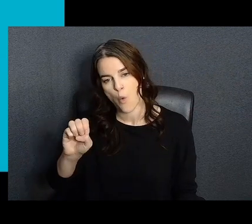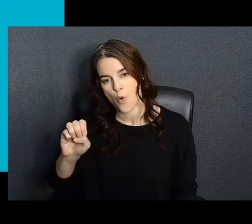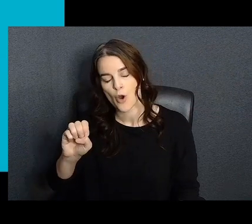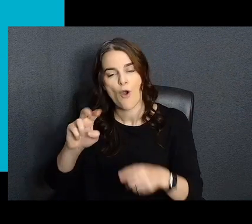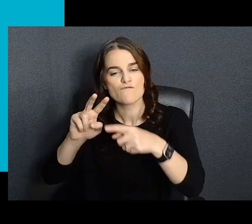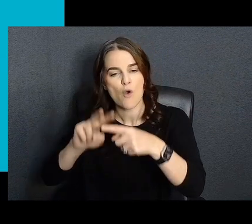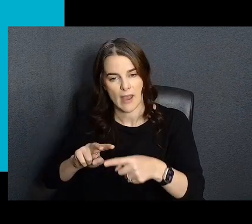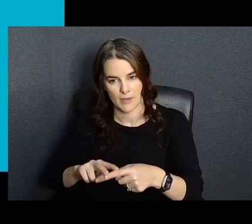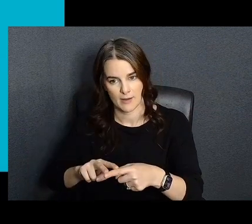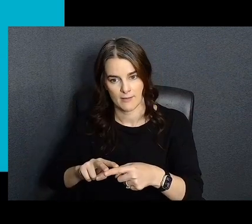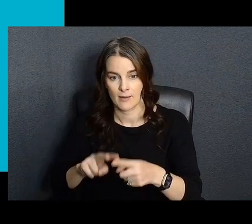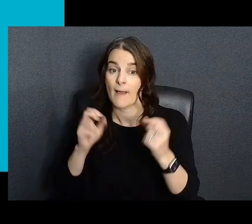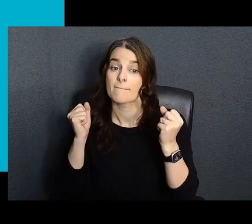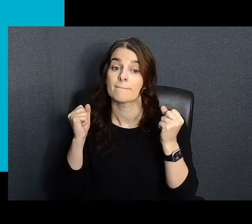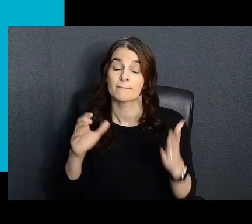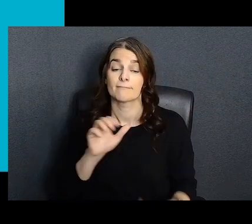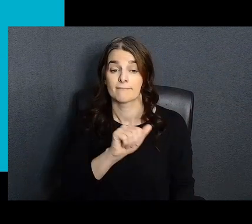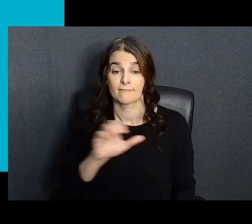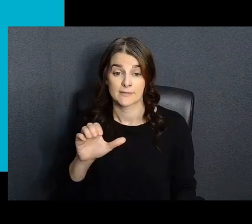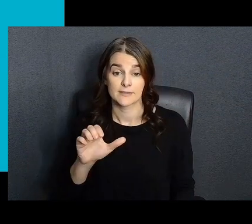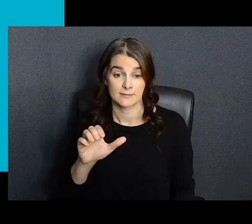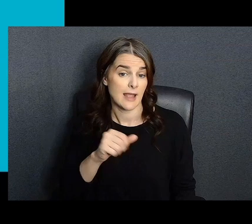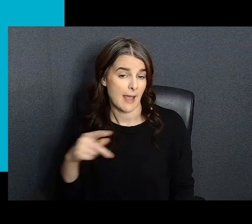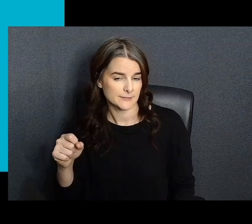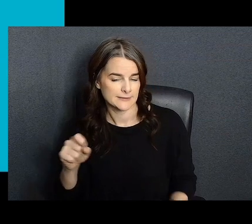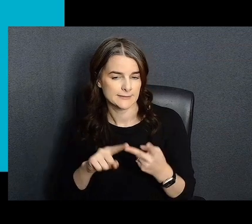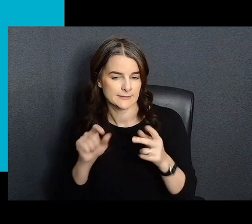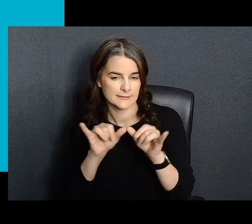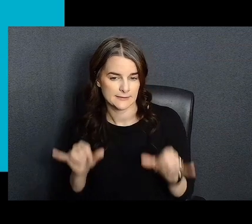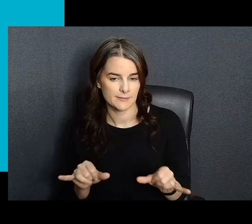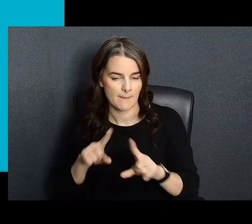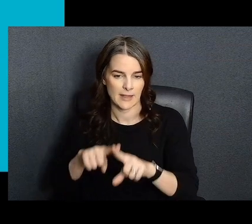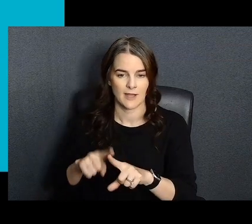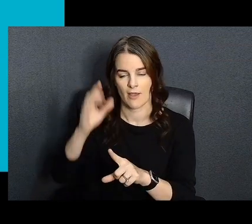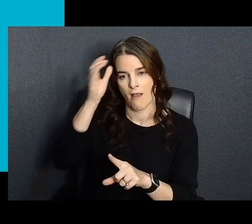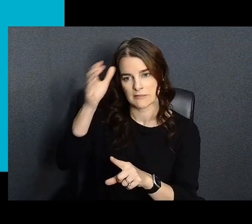So a lot of AAC apps and systems are based on the idea of core vocabulary.